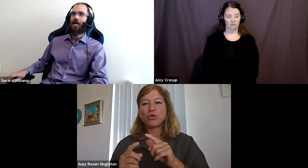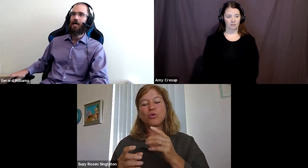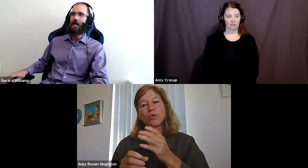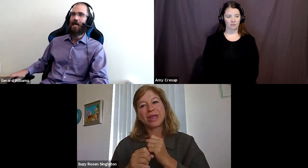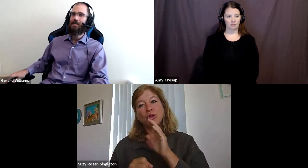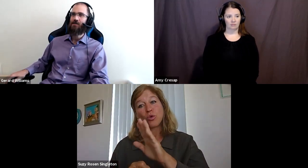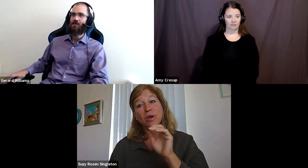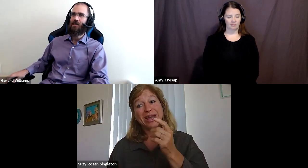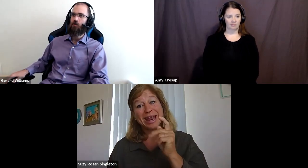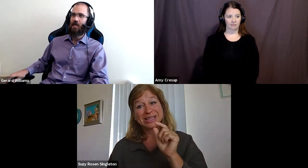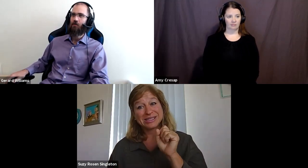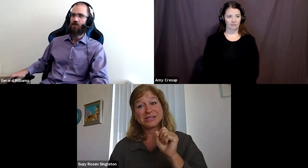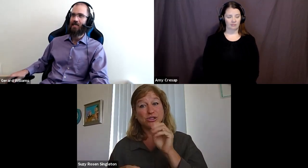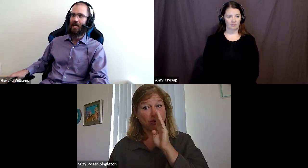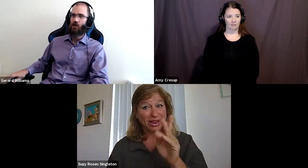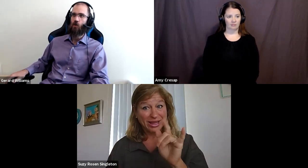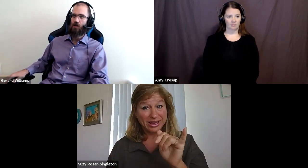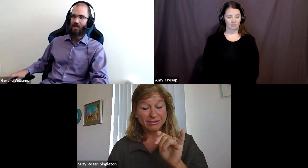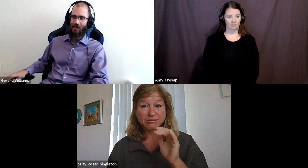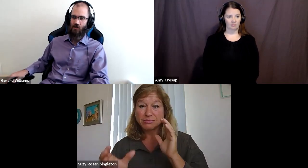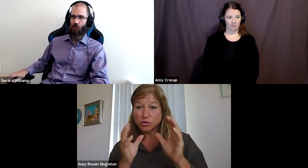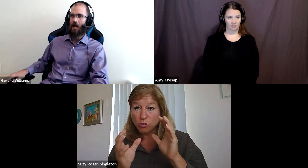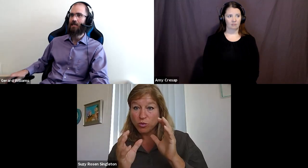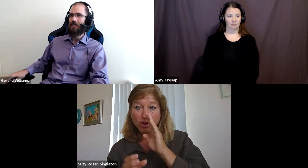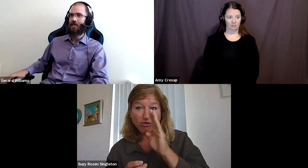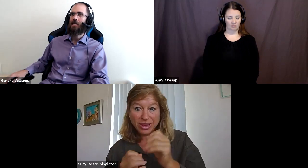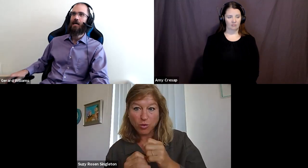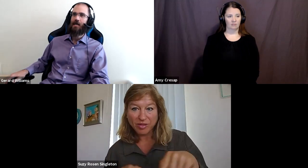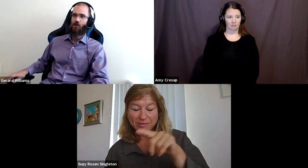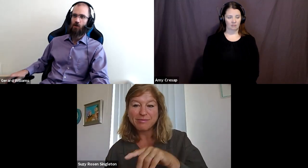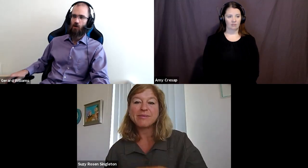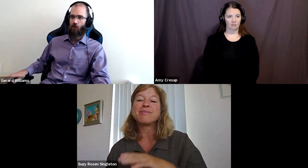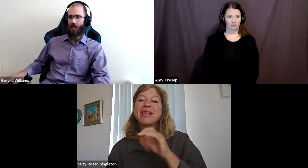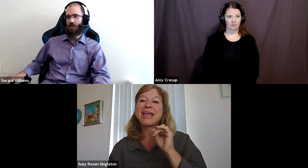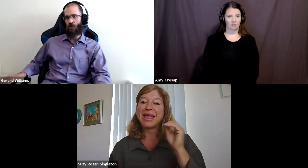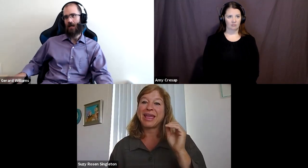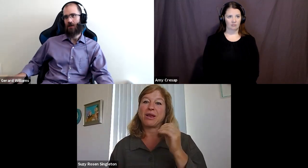And they will be able to get your text directly so that you can communicate directly with